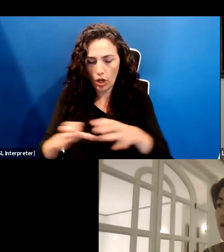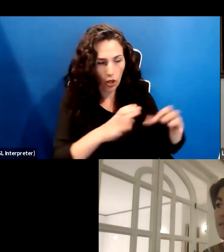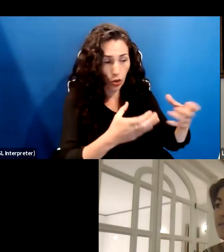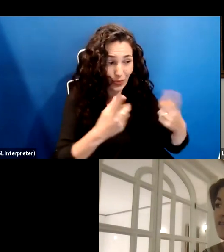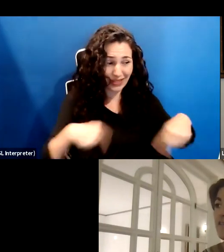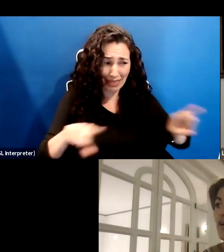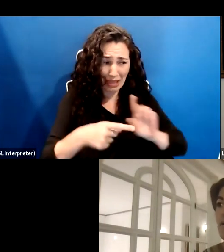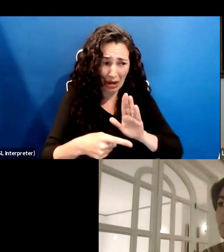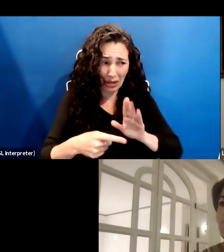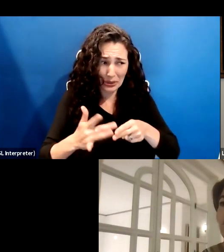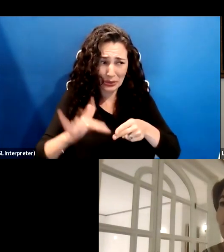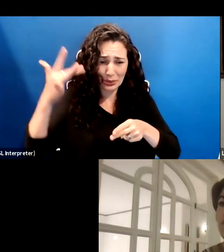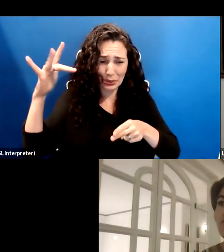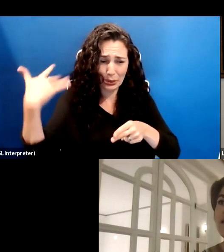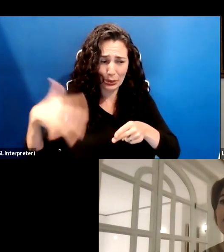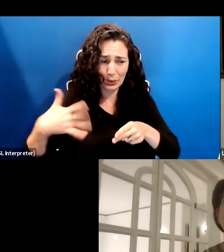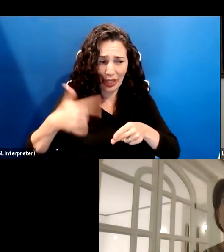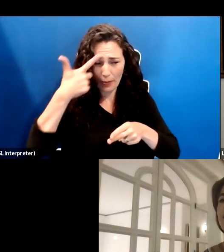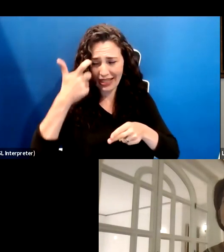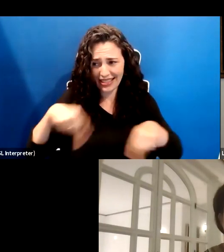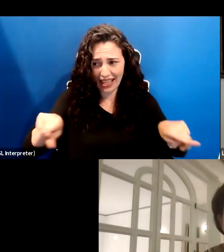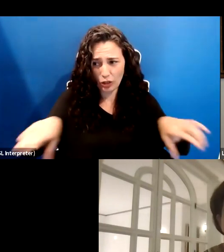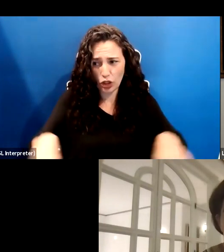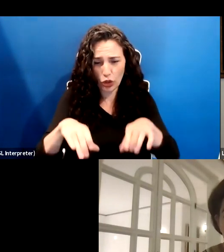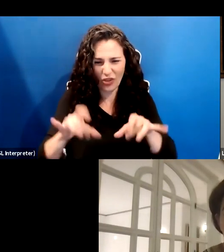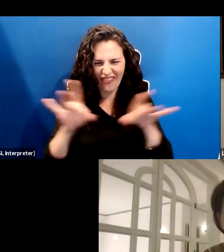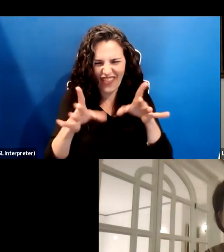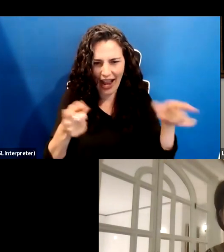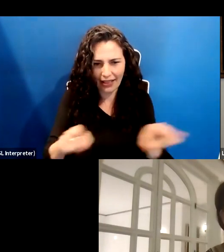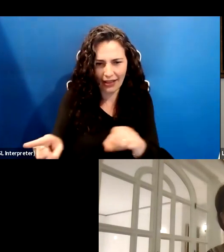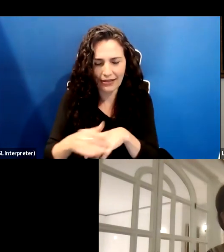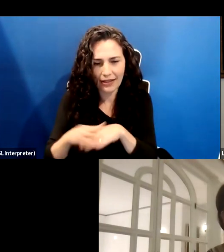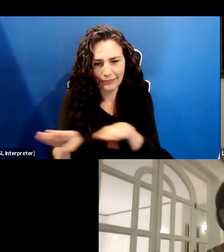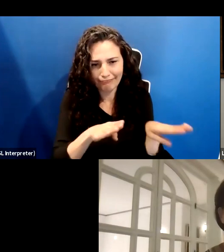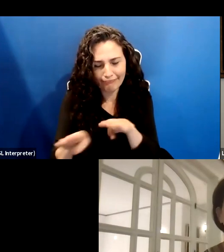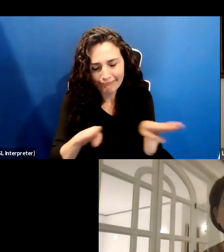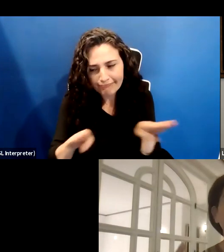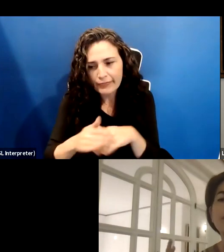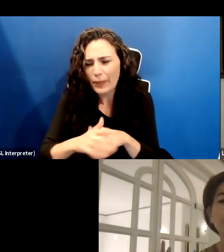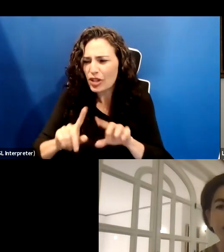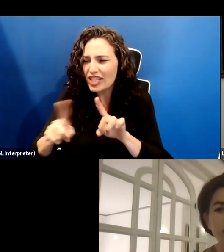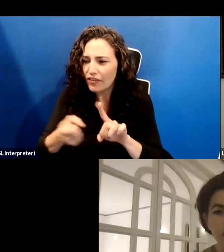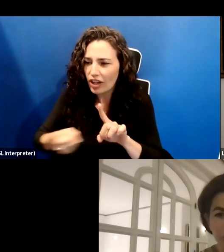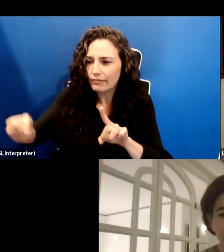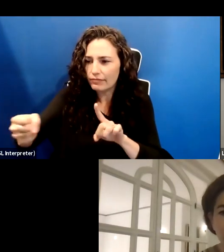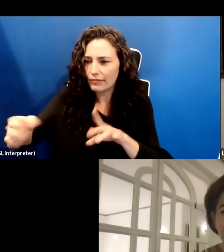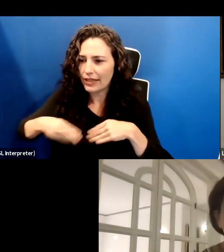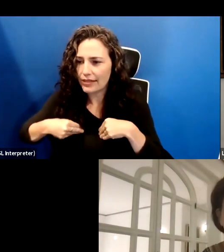And so, you know, but there's many different kinds of indoctrination and there's many different, you know, you can be in a terrible relationship for 20 years